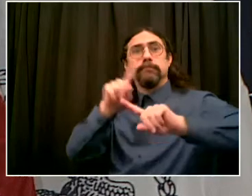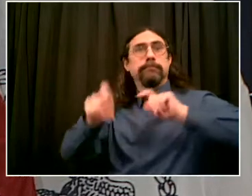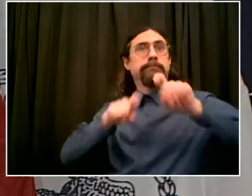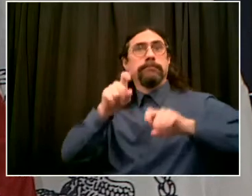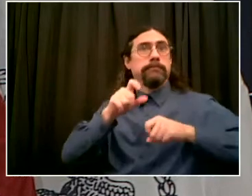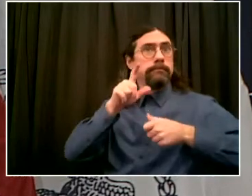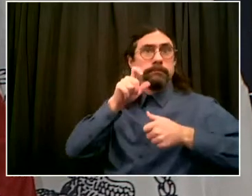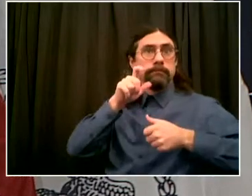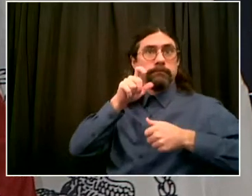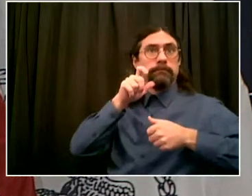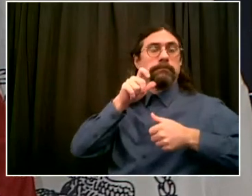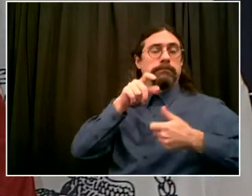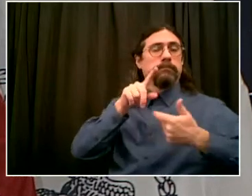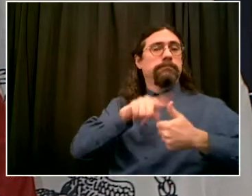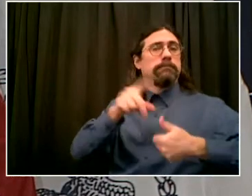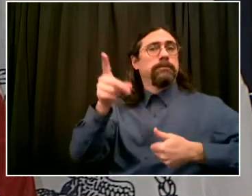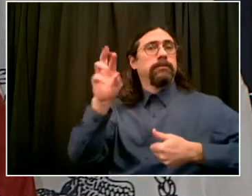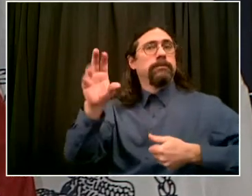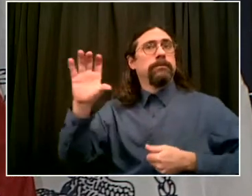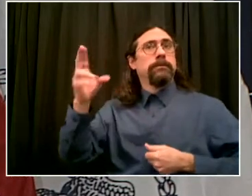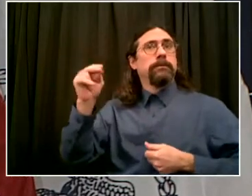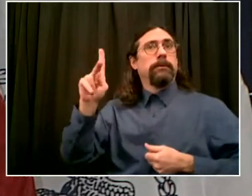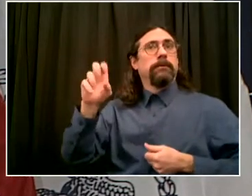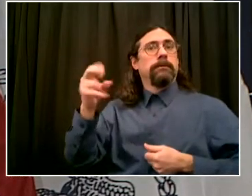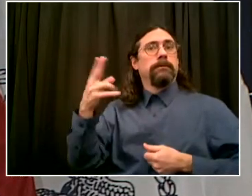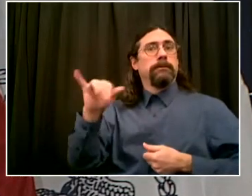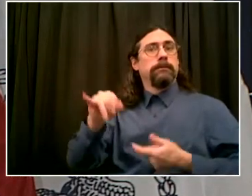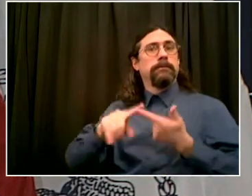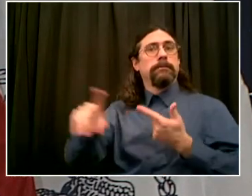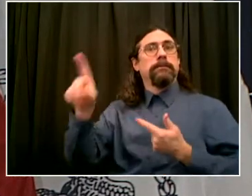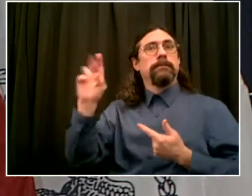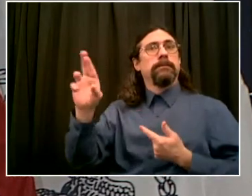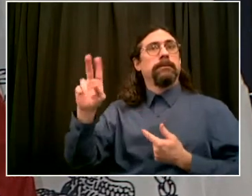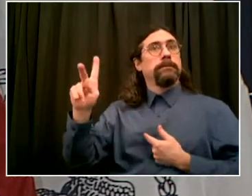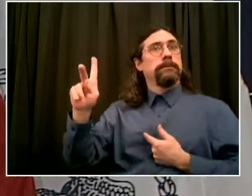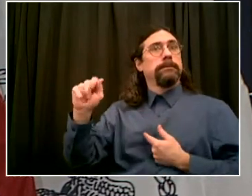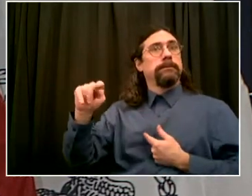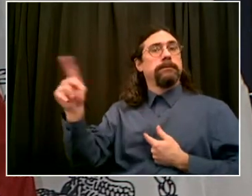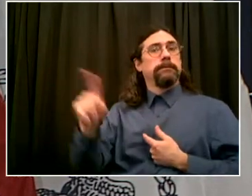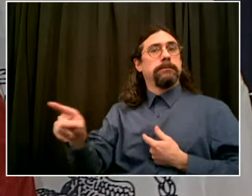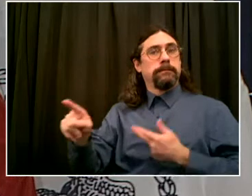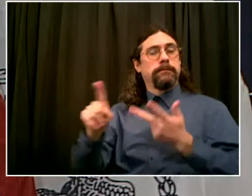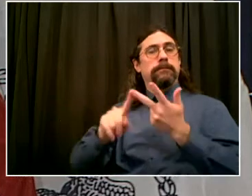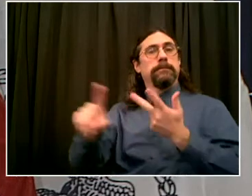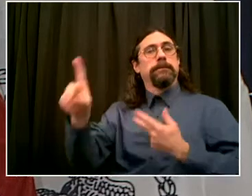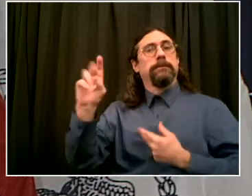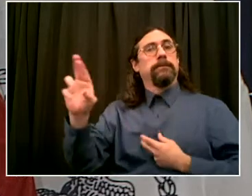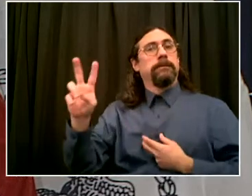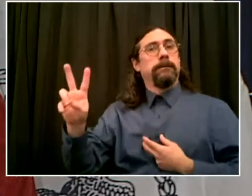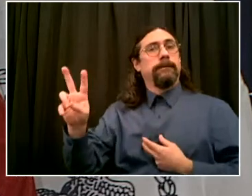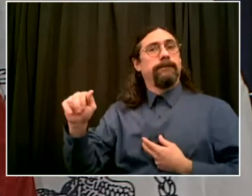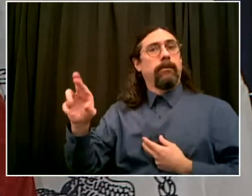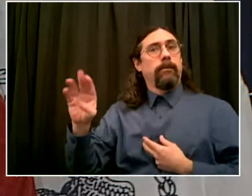EACH JOURNALIST. AS A REMINDER WE'RE JOINED BY